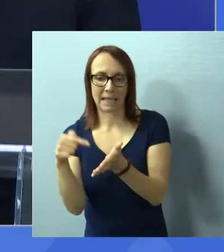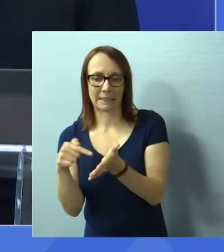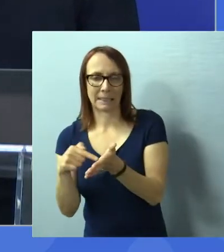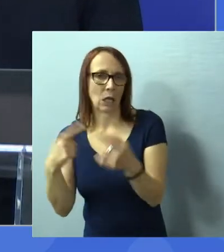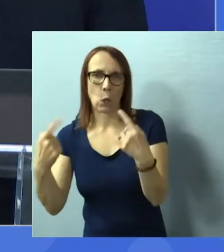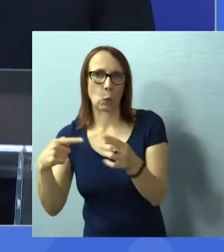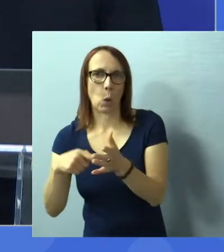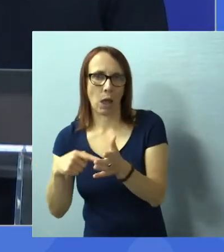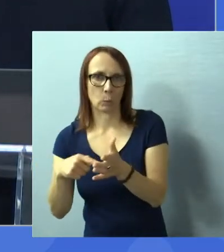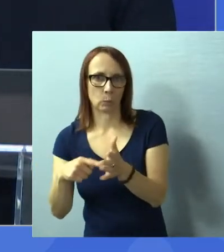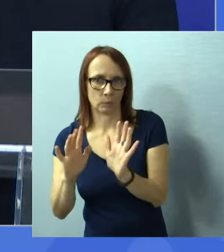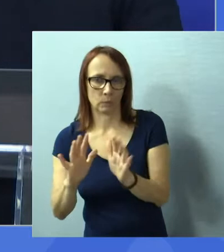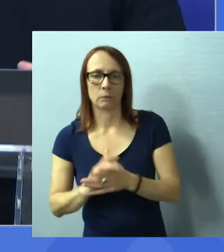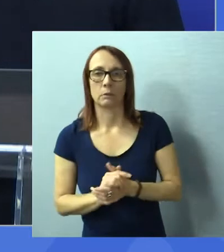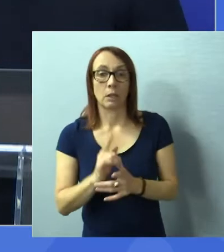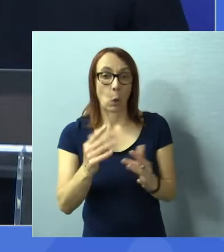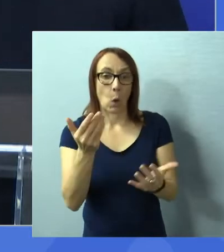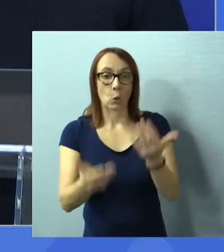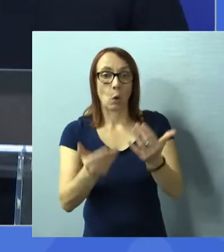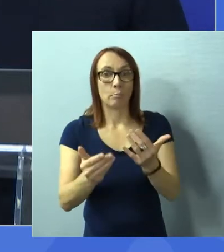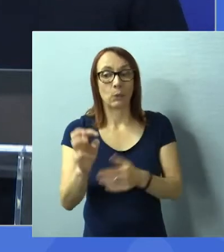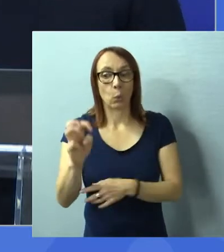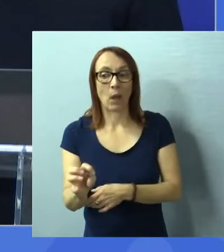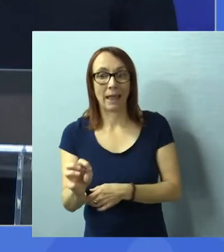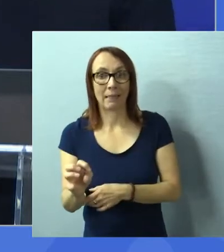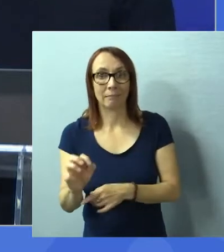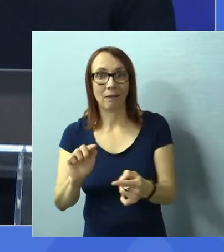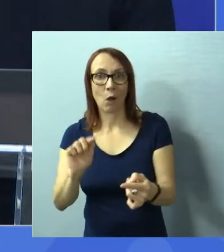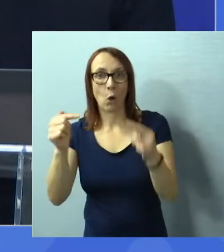since changed where everything was reserved except those areas that were